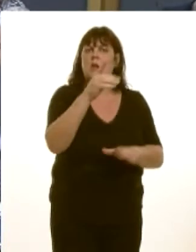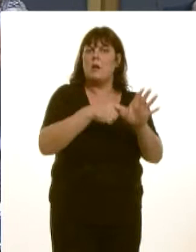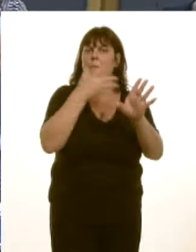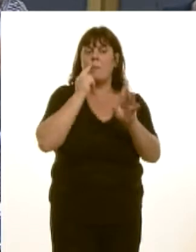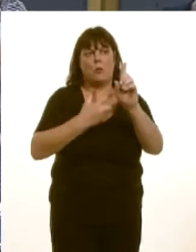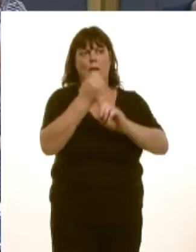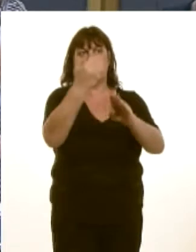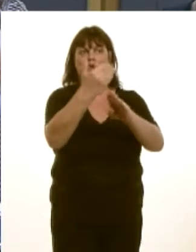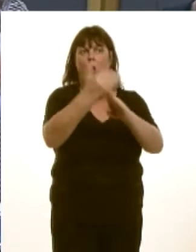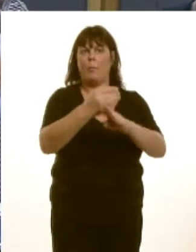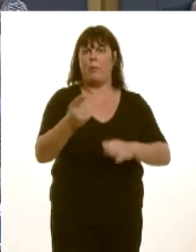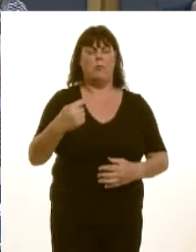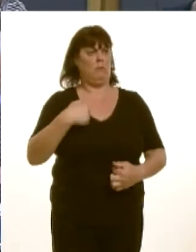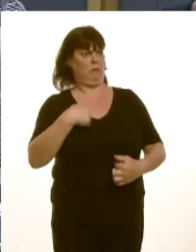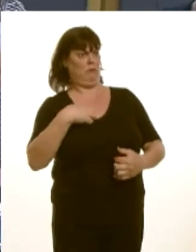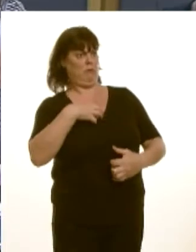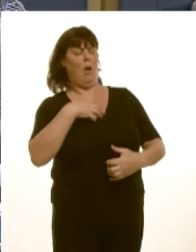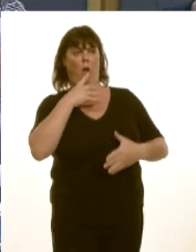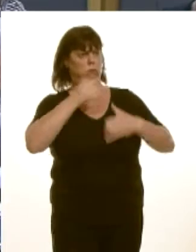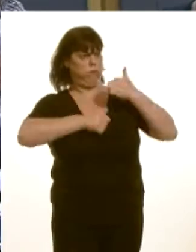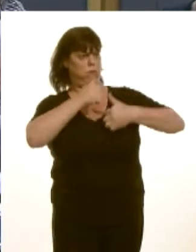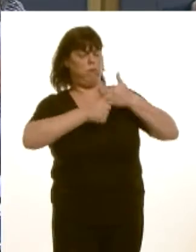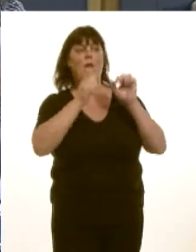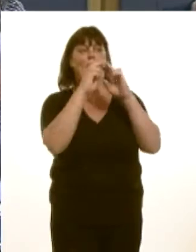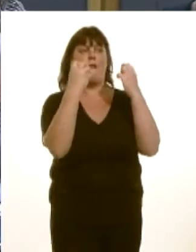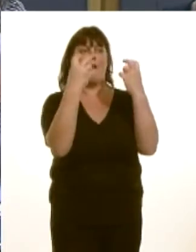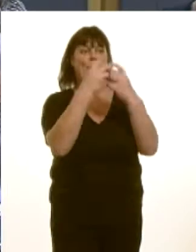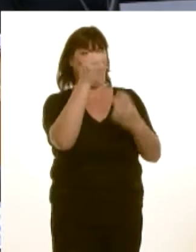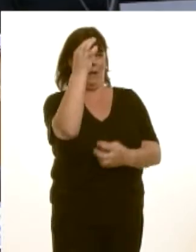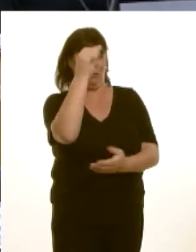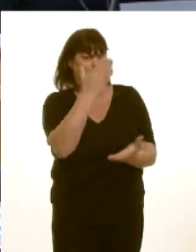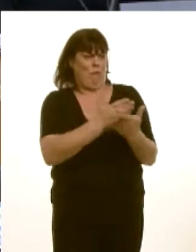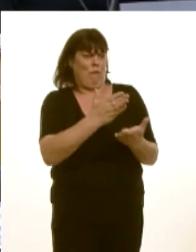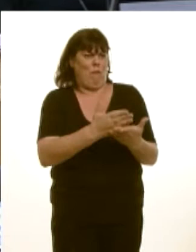I would certainly offer my congratulations to Caerphilly council.